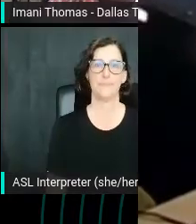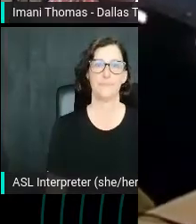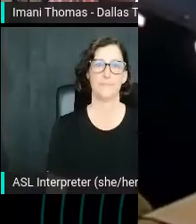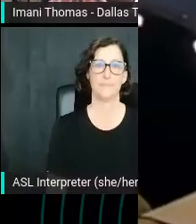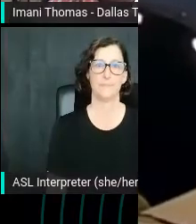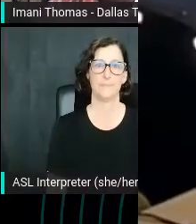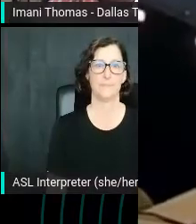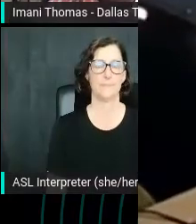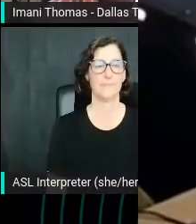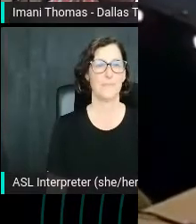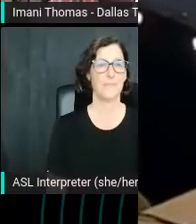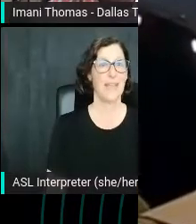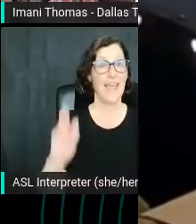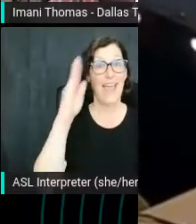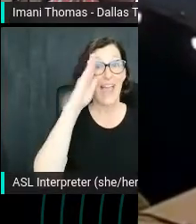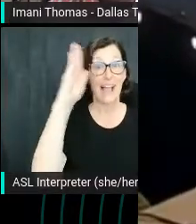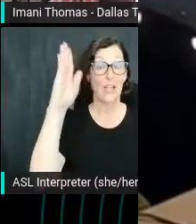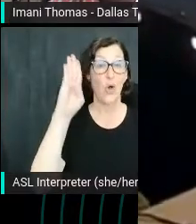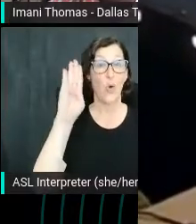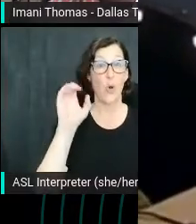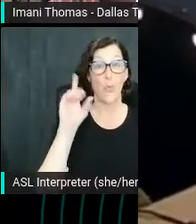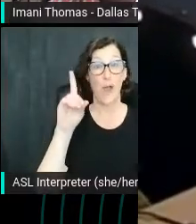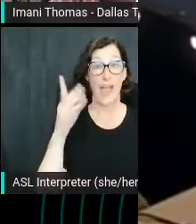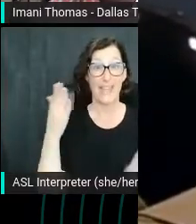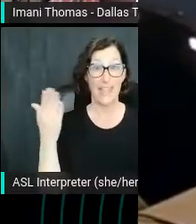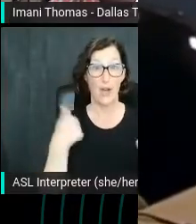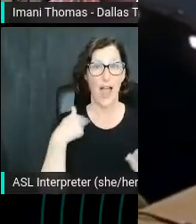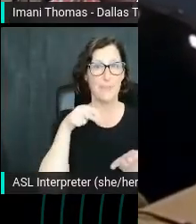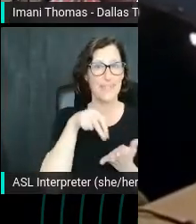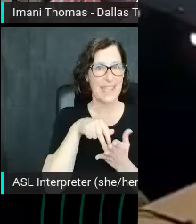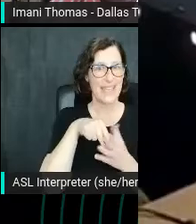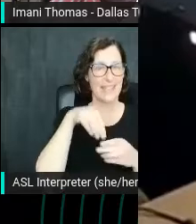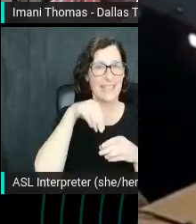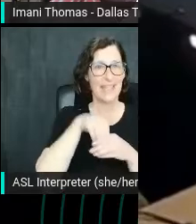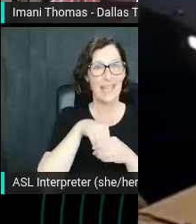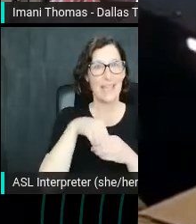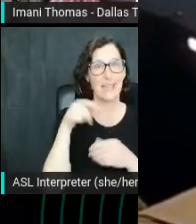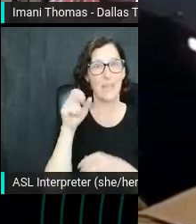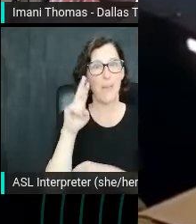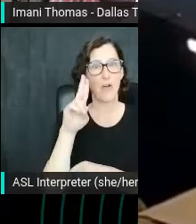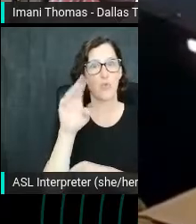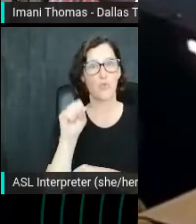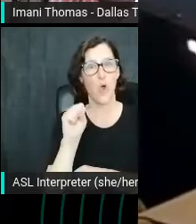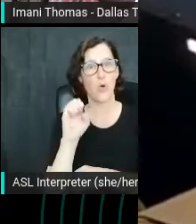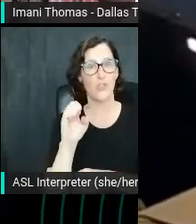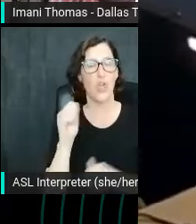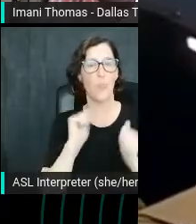Brad: Hey DTC fans, Brad here again, and I'm actually standing inside the Potter Rose Performance Hall at the Dee and Charles Wyly Theatre